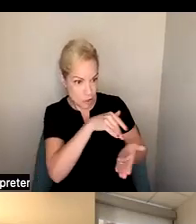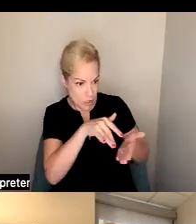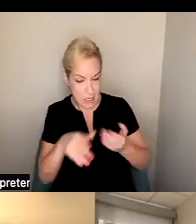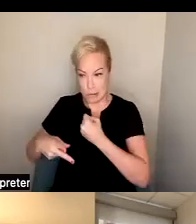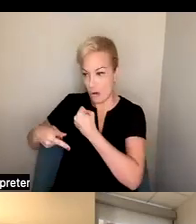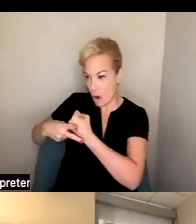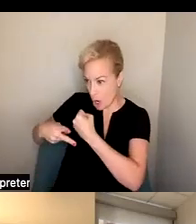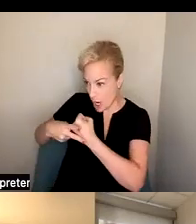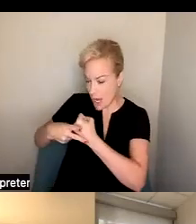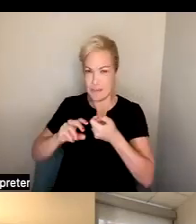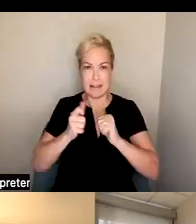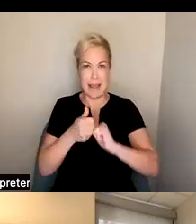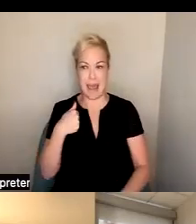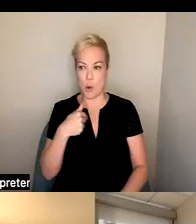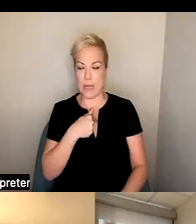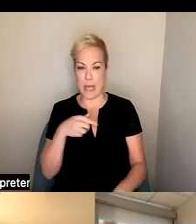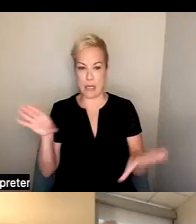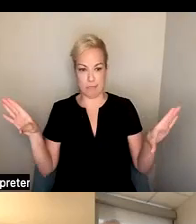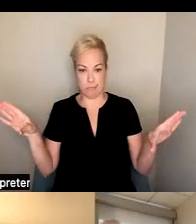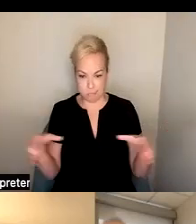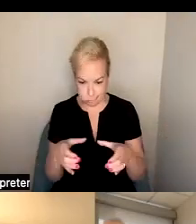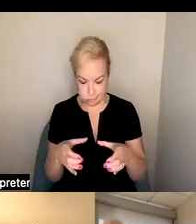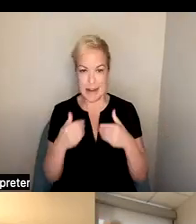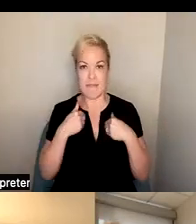and how we kind of come together and are having more fruitful discussions now